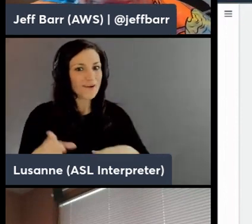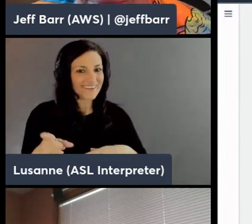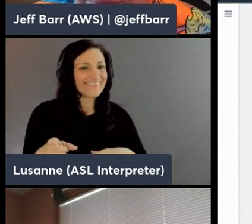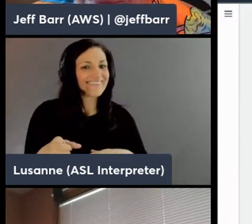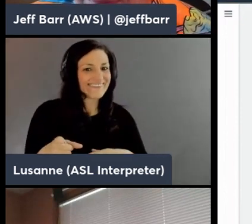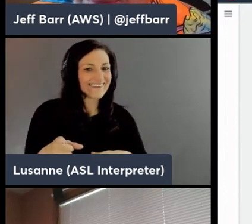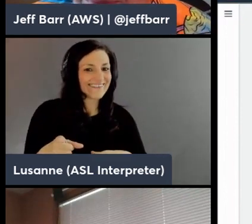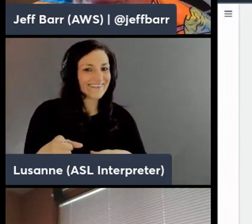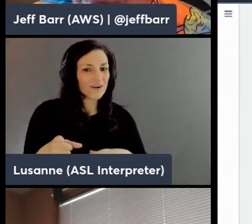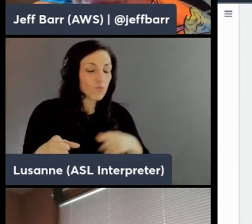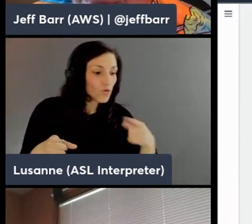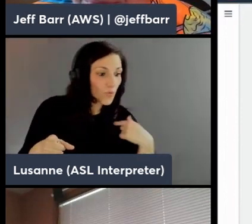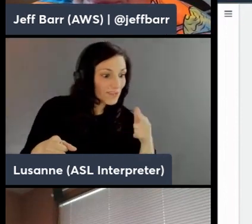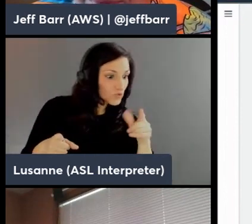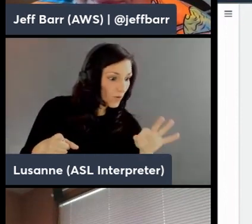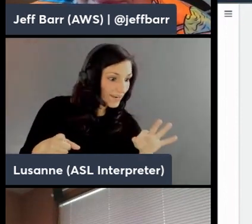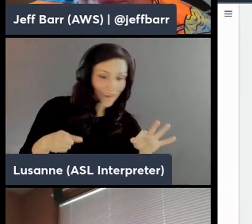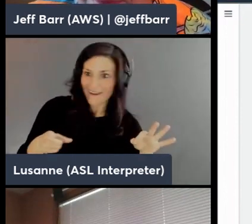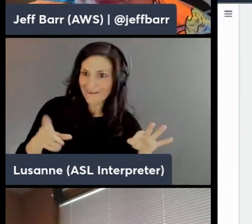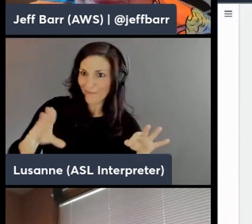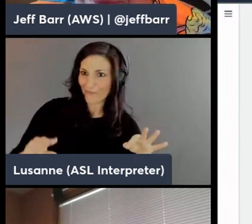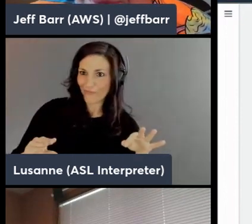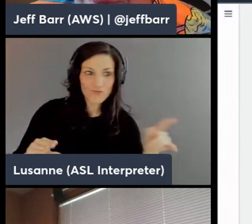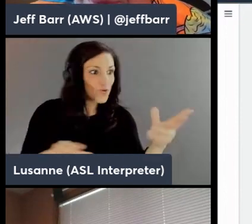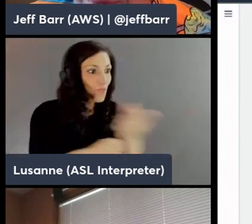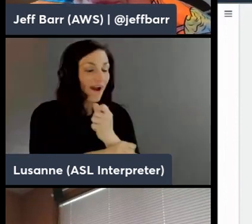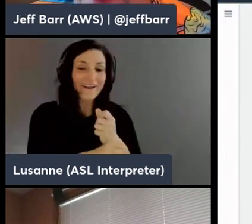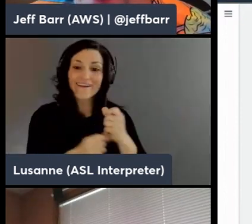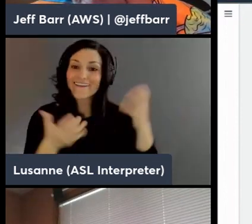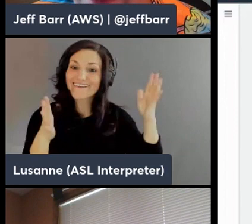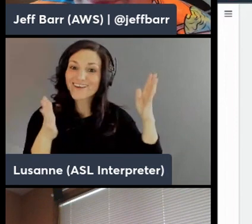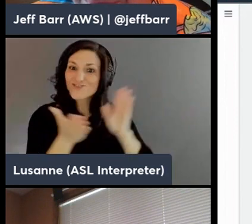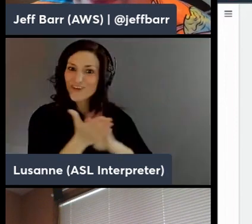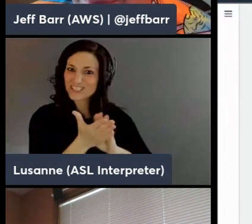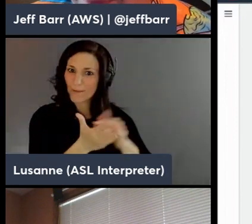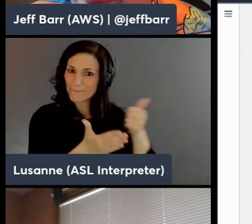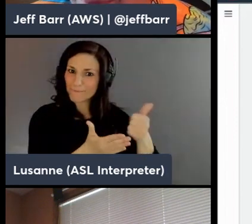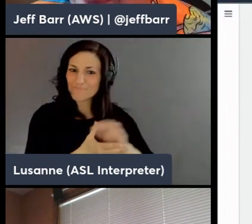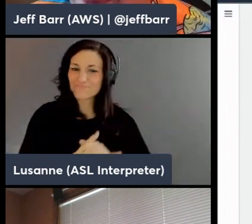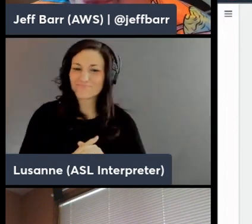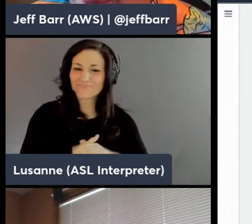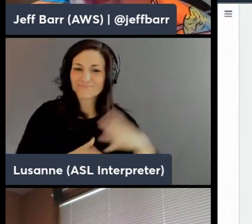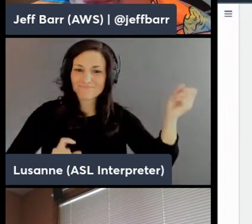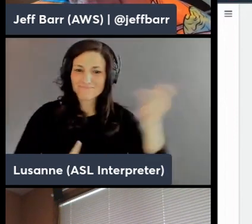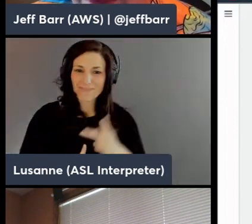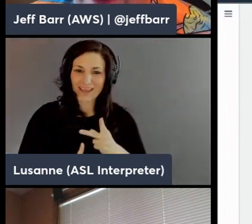"You had 29. You won. Great job," and then now, back to my main menu.